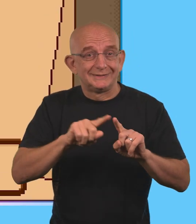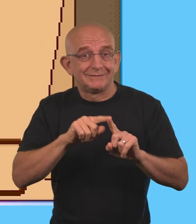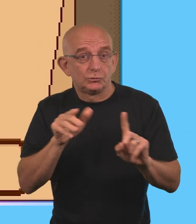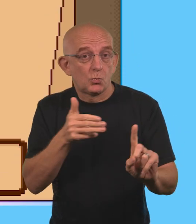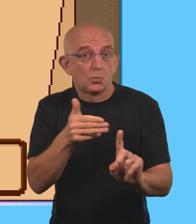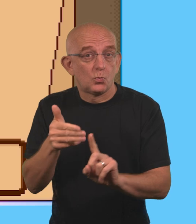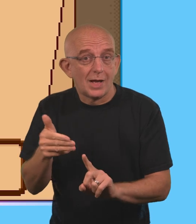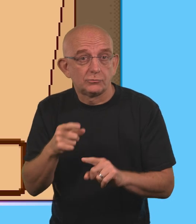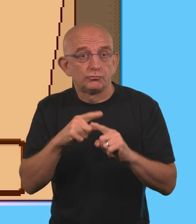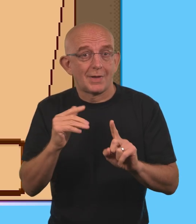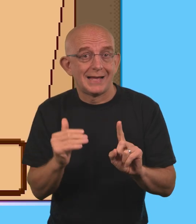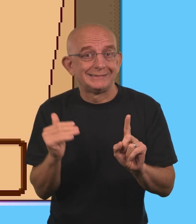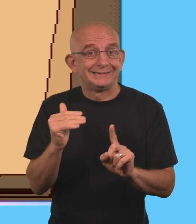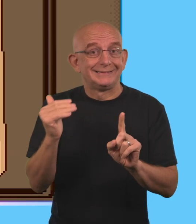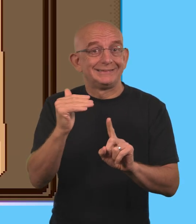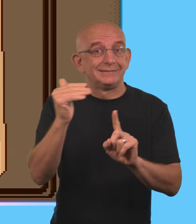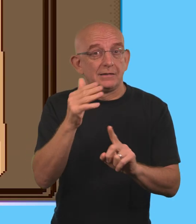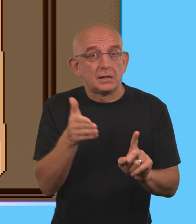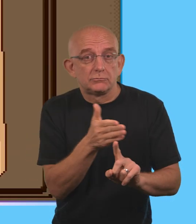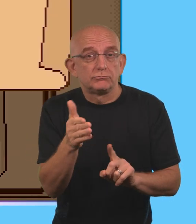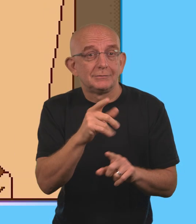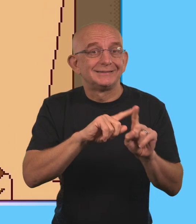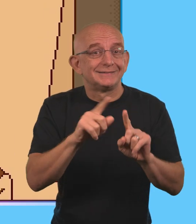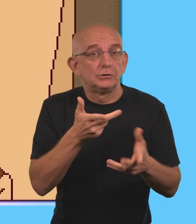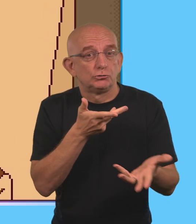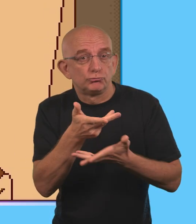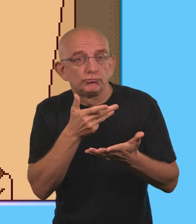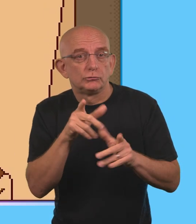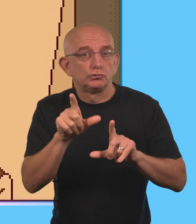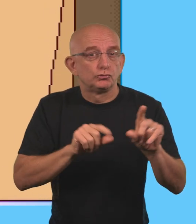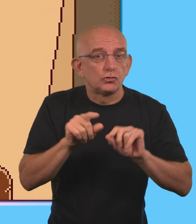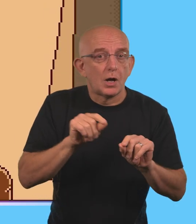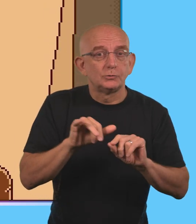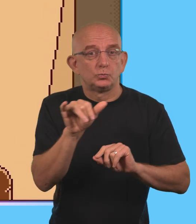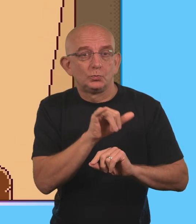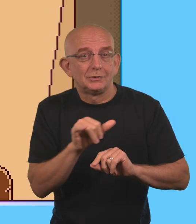them to level up, as well as navigate dialogue choices to try to get one of the good endings.